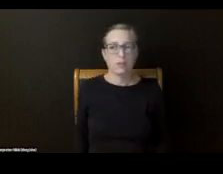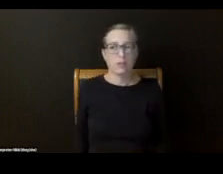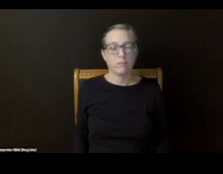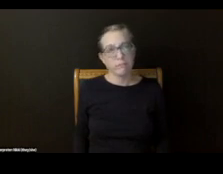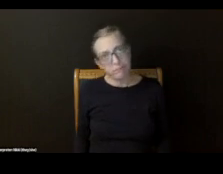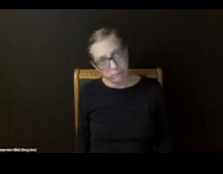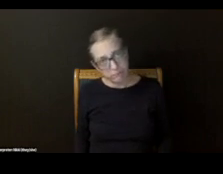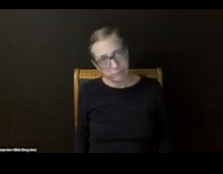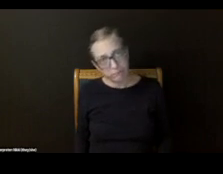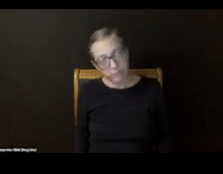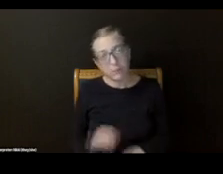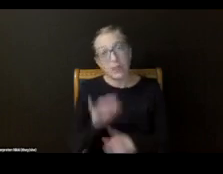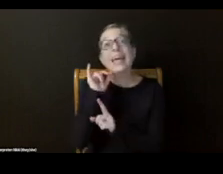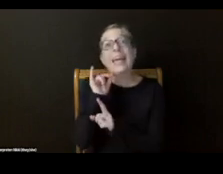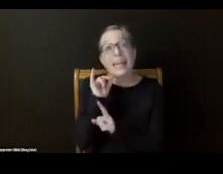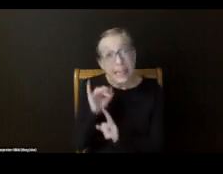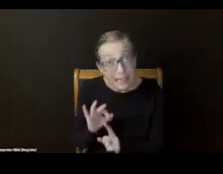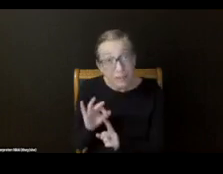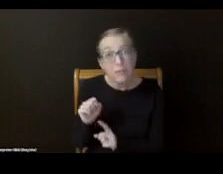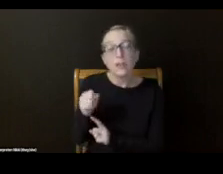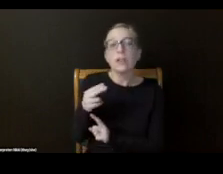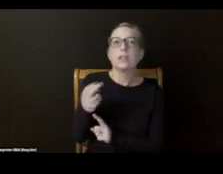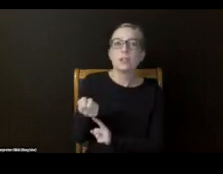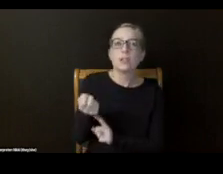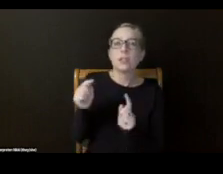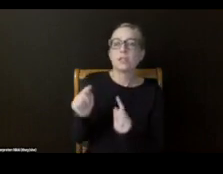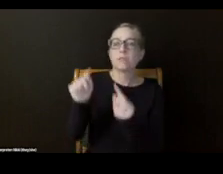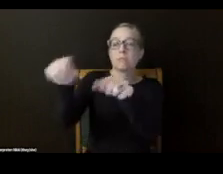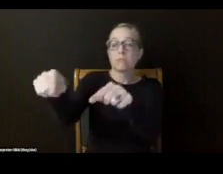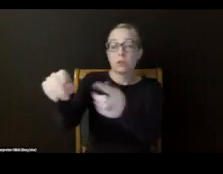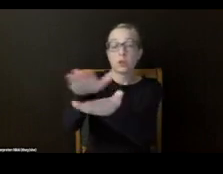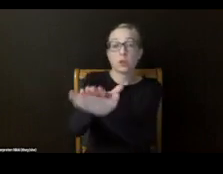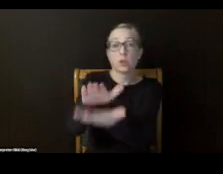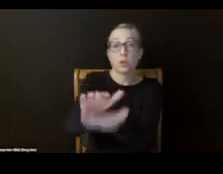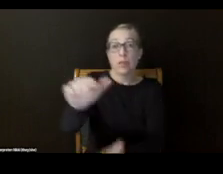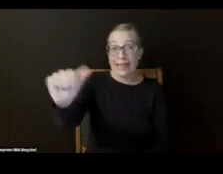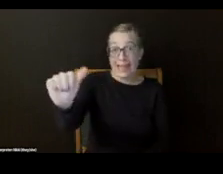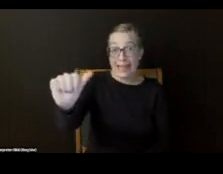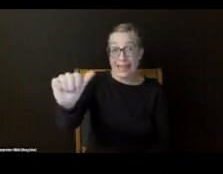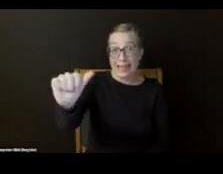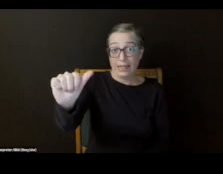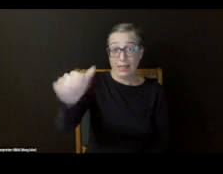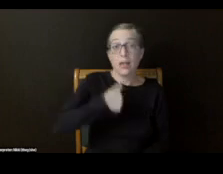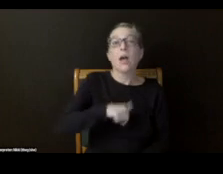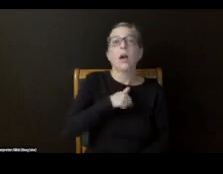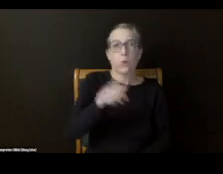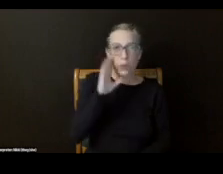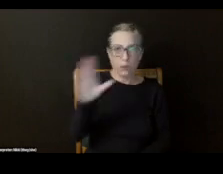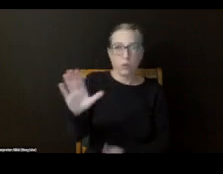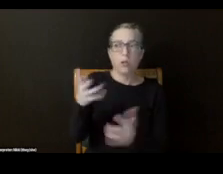we would have attended the orientation, the school orientation, which was right before this meeting.